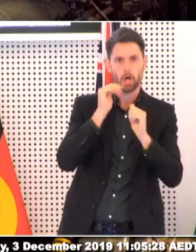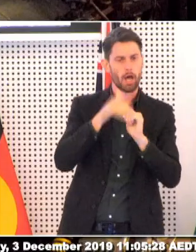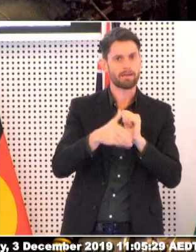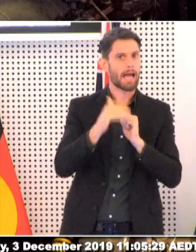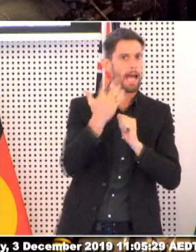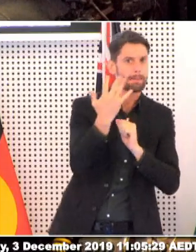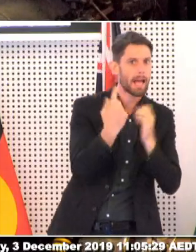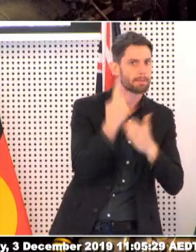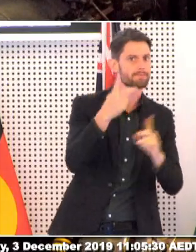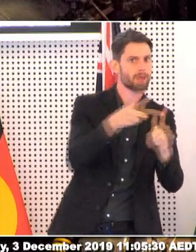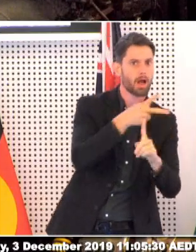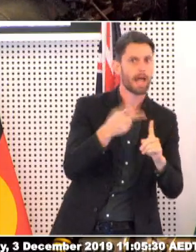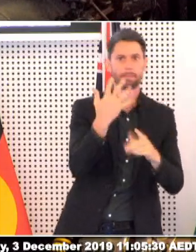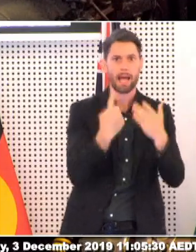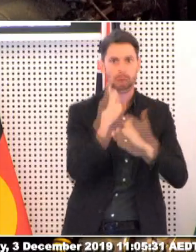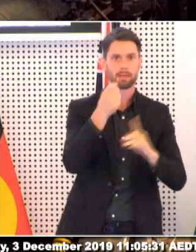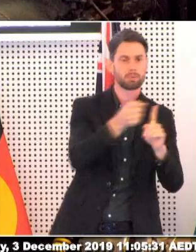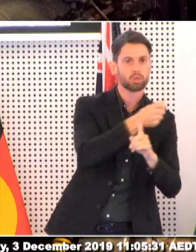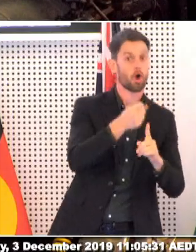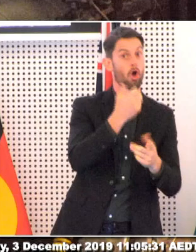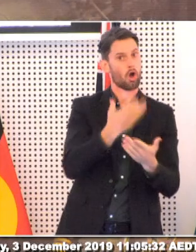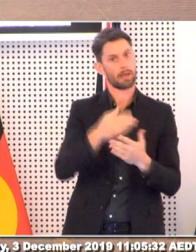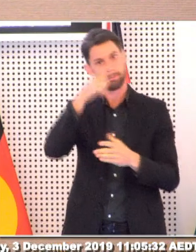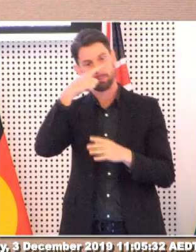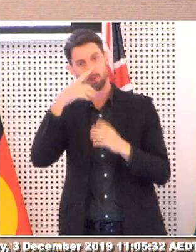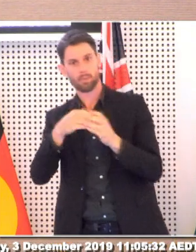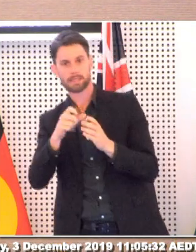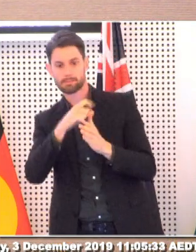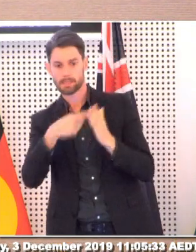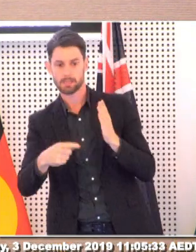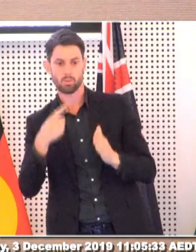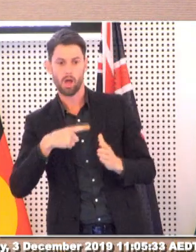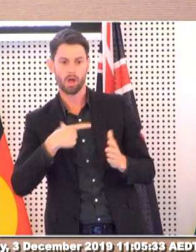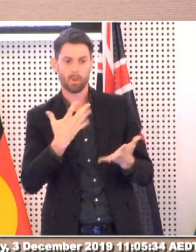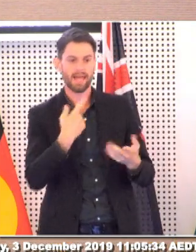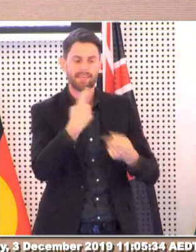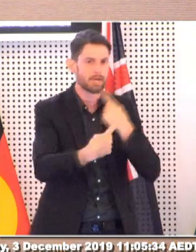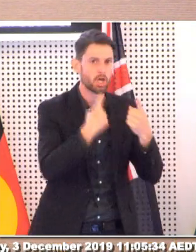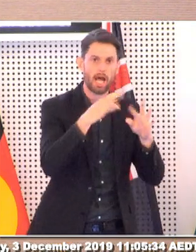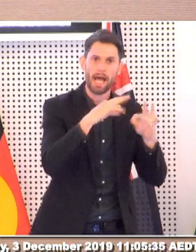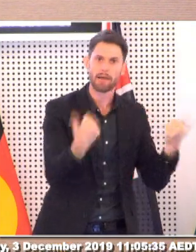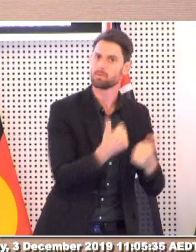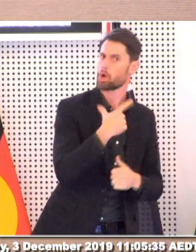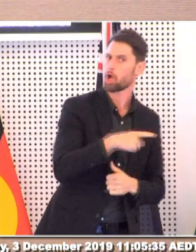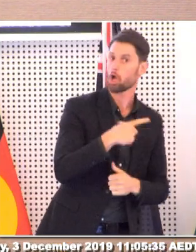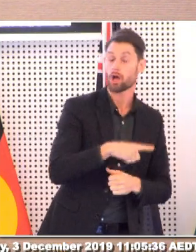So there’s a range of reasons for that. Part of it is to do with what our Government collects.